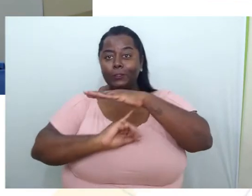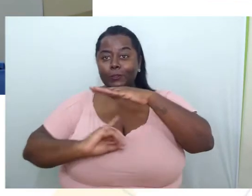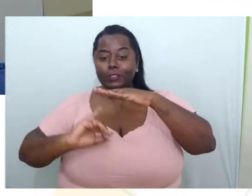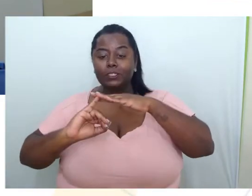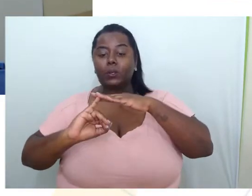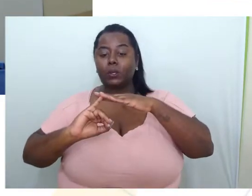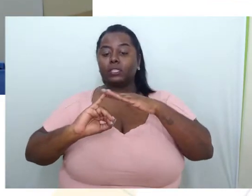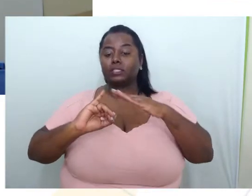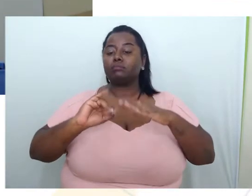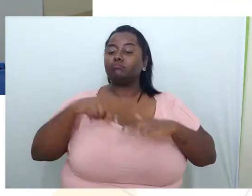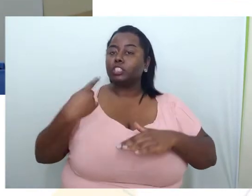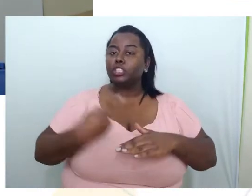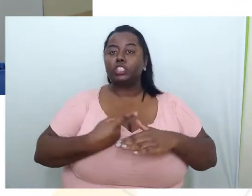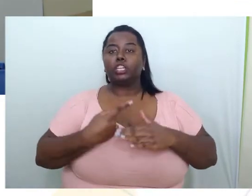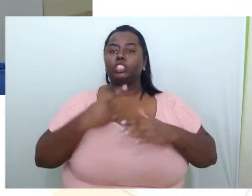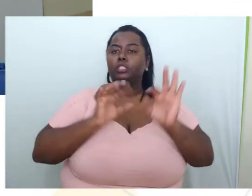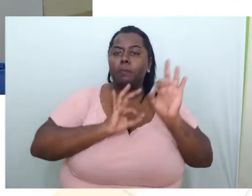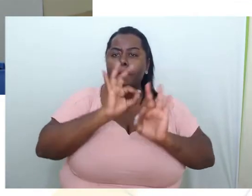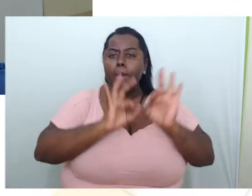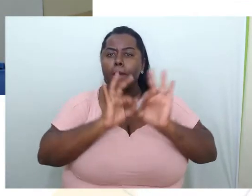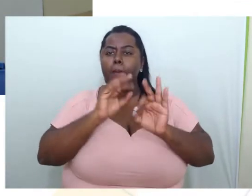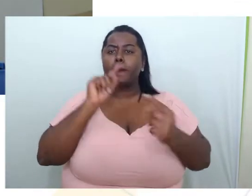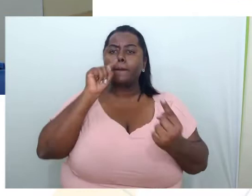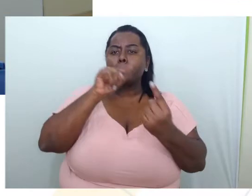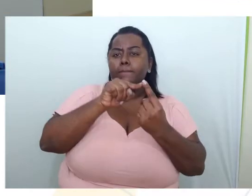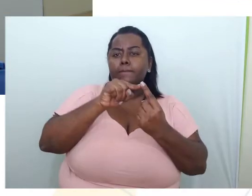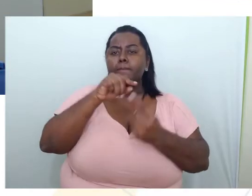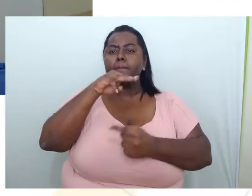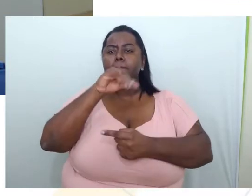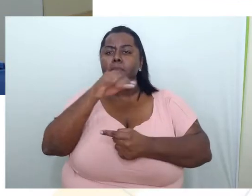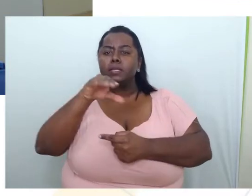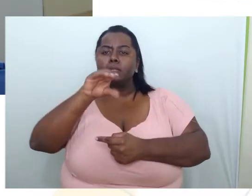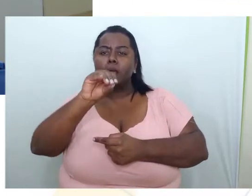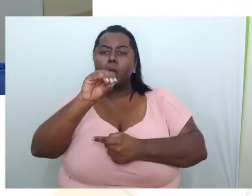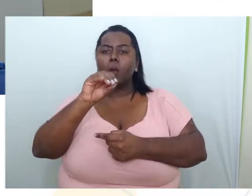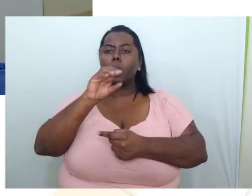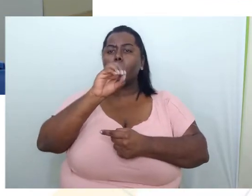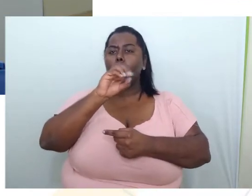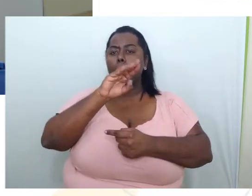that in our mission and goals we say that this university is open to